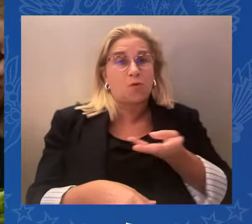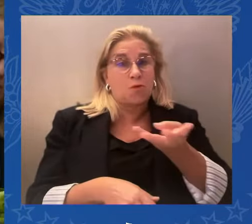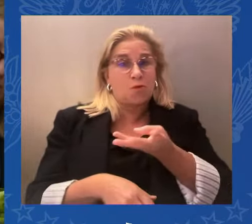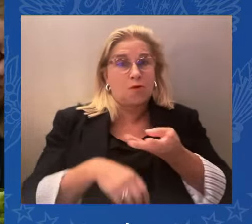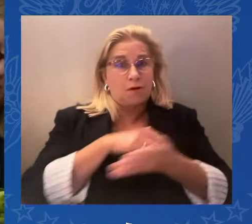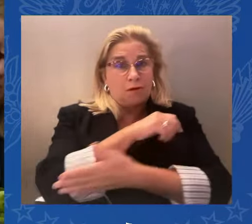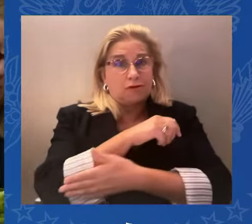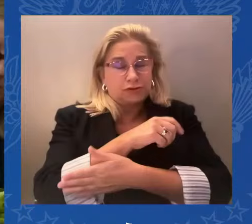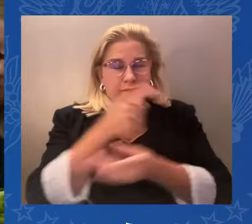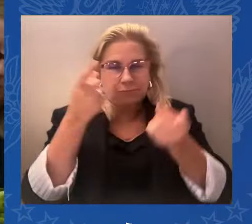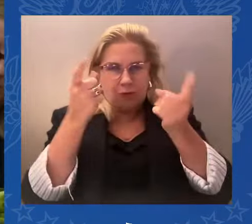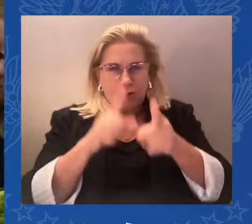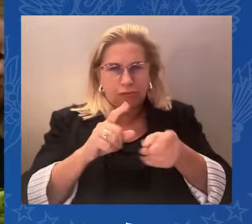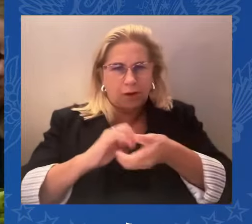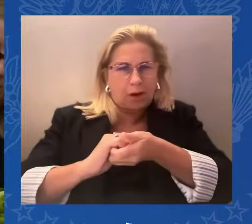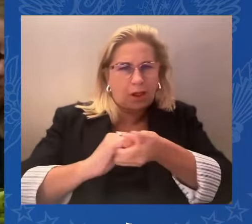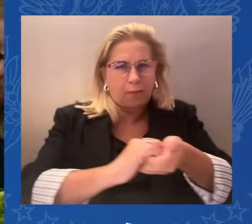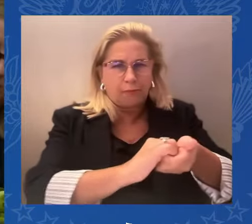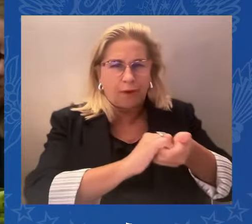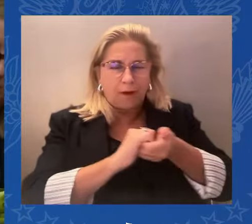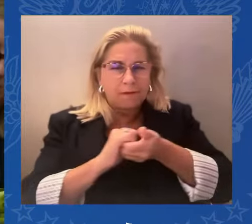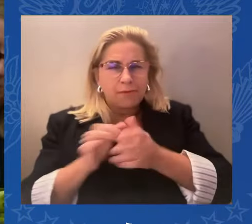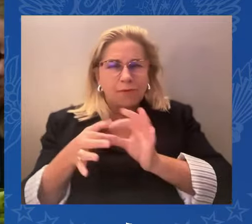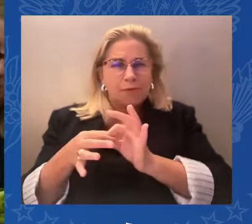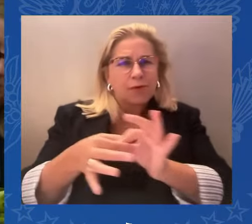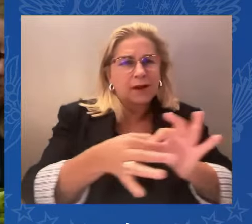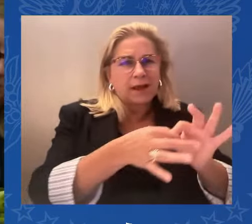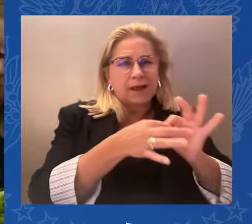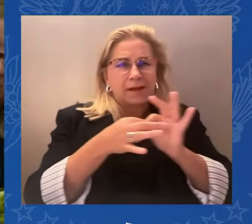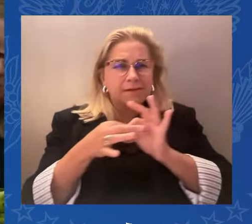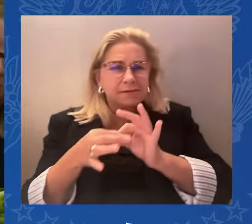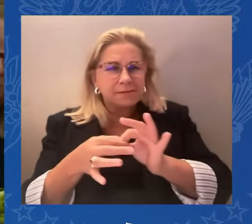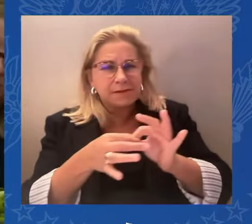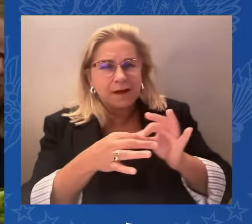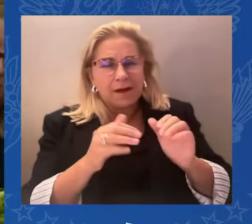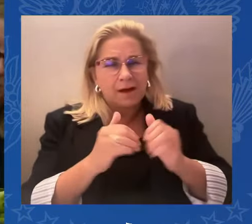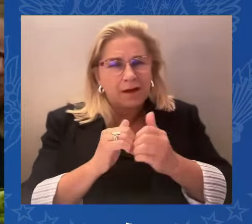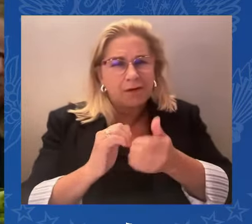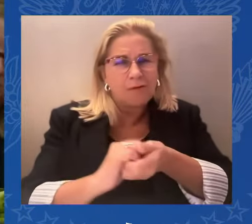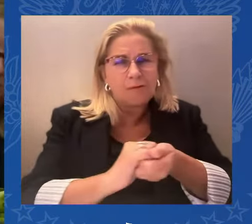but the region as a whole. Through the Quad, we leverage our significant resources